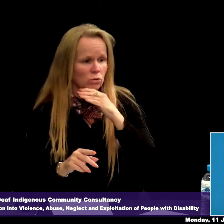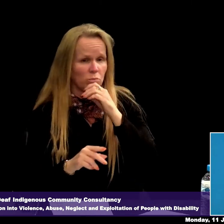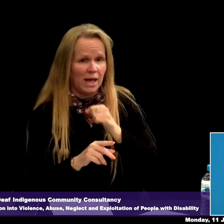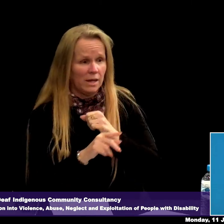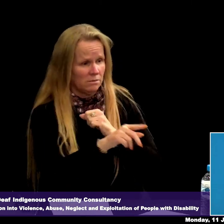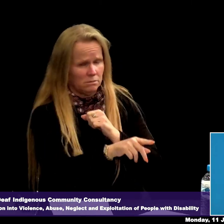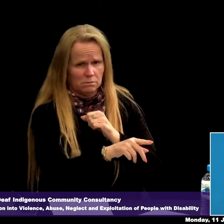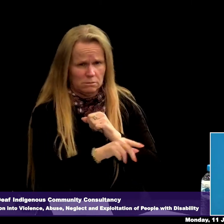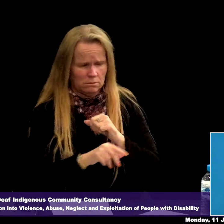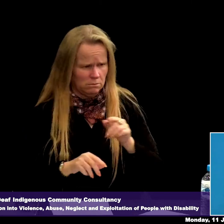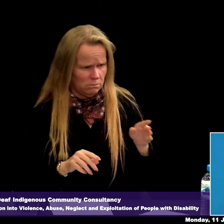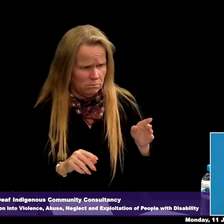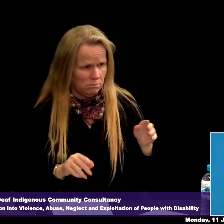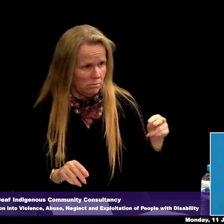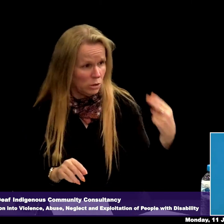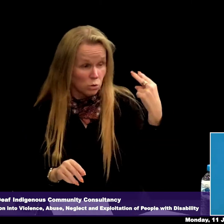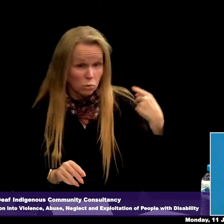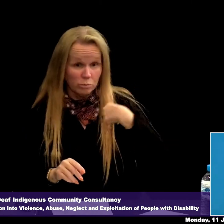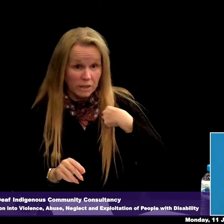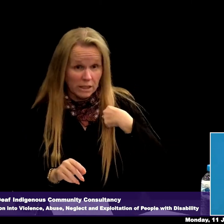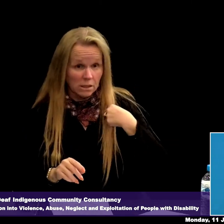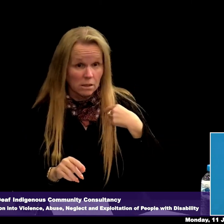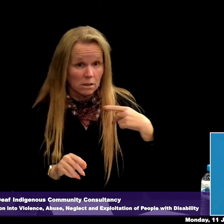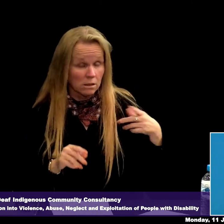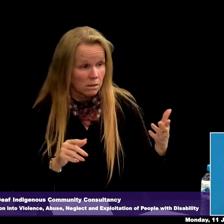And I looked at the neighbouring cubicle and saw that there was a Deaf person there who